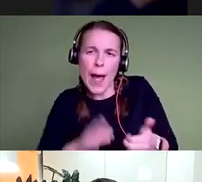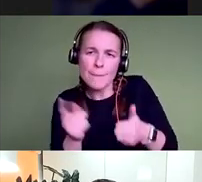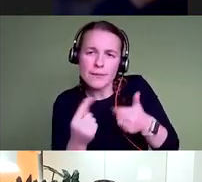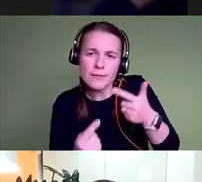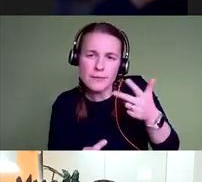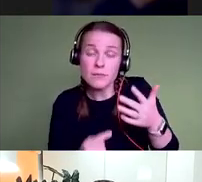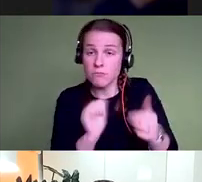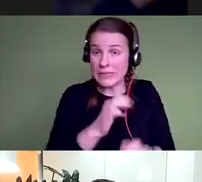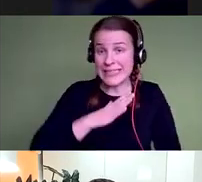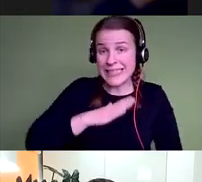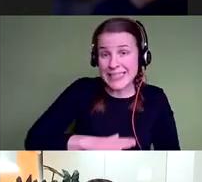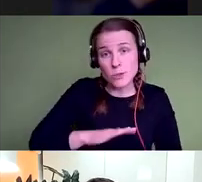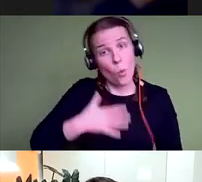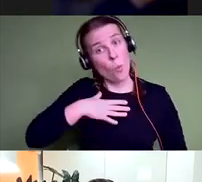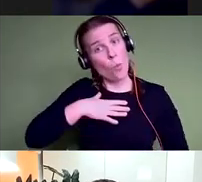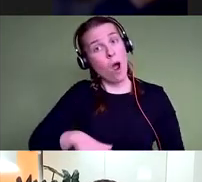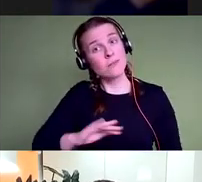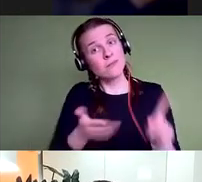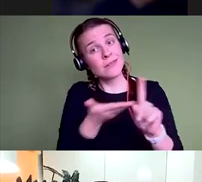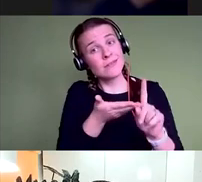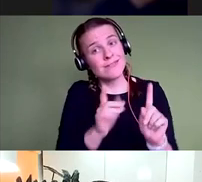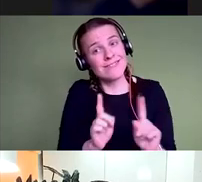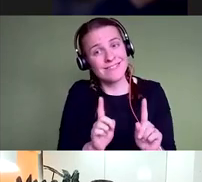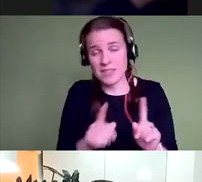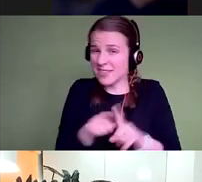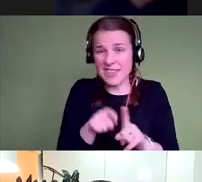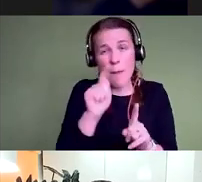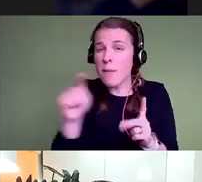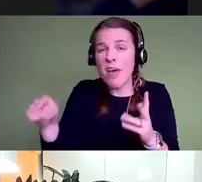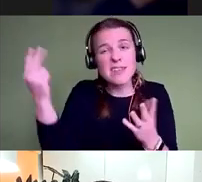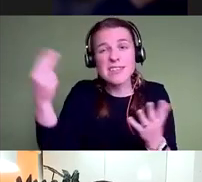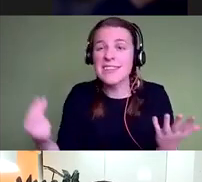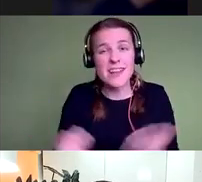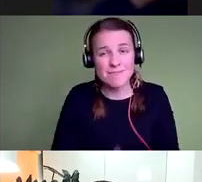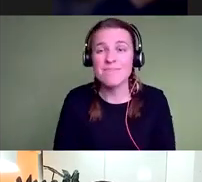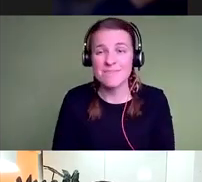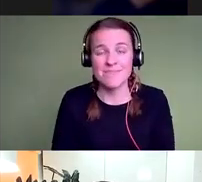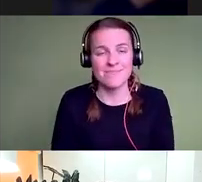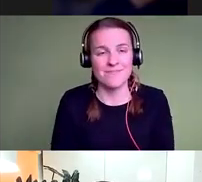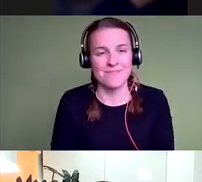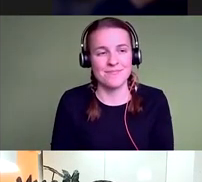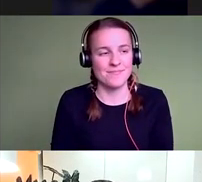particular kinds of impairment. It is therefore essential to consider the individuals own impairment or